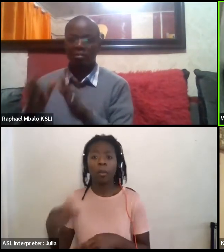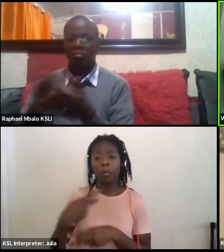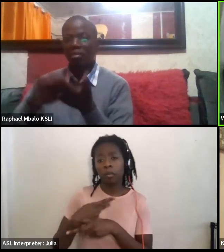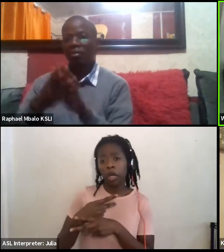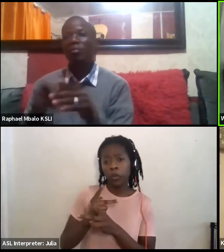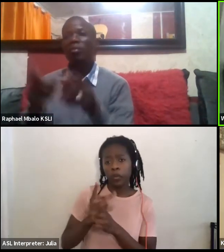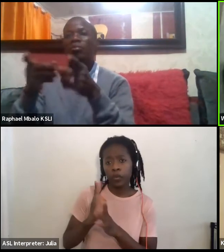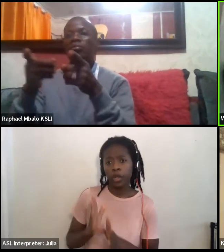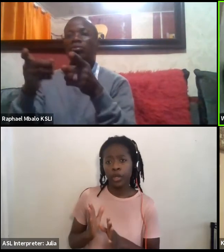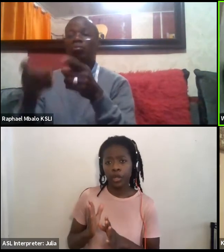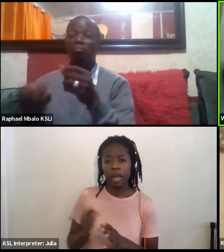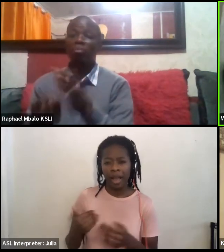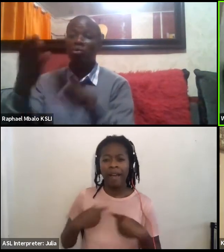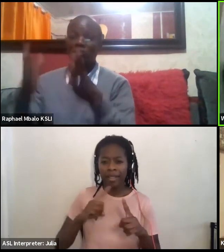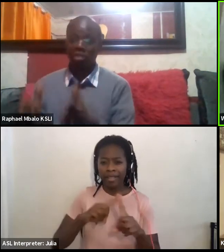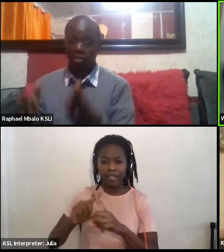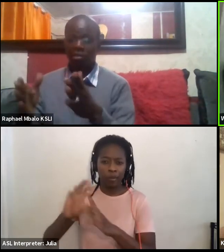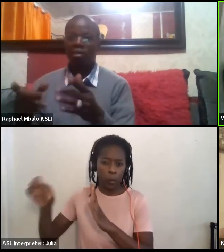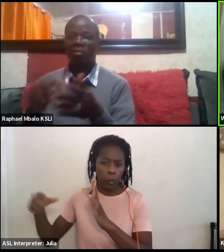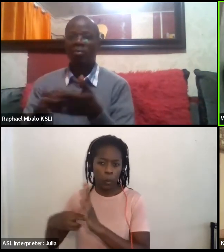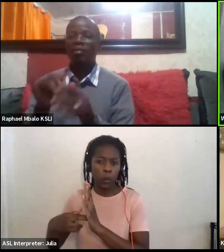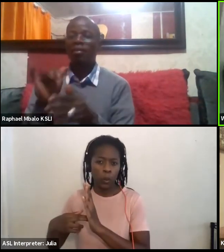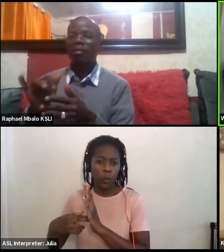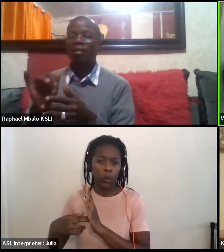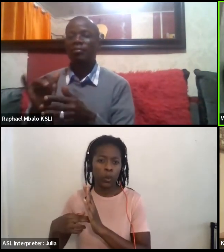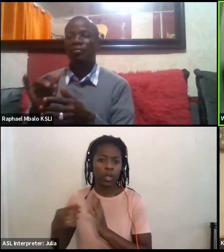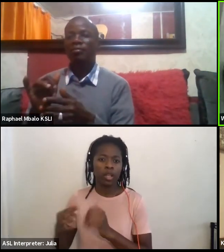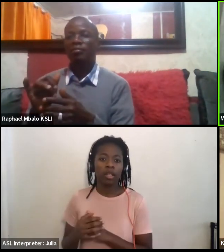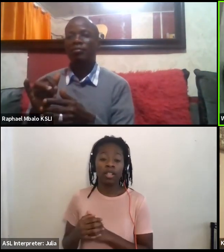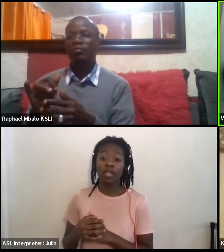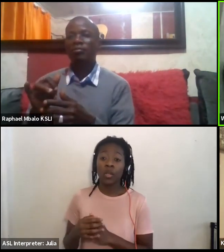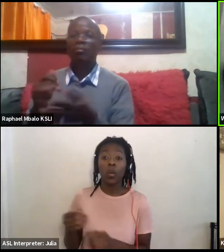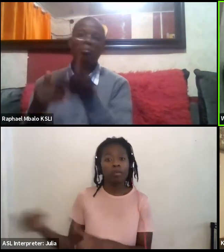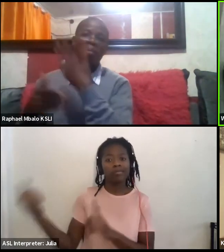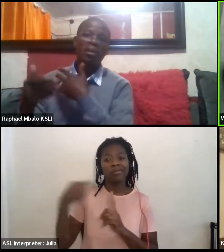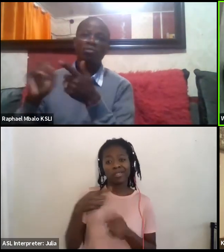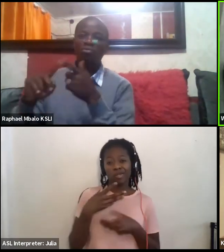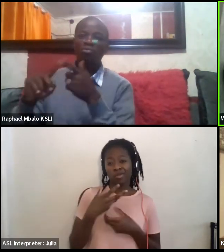Again it just goes back to the element of trust but how that works is